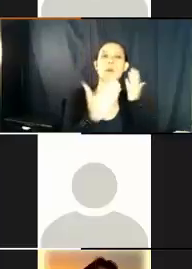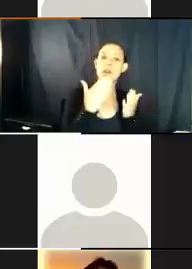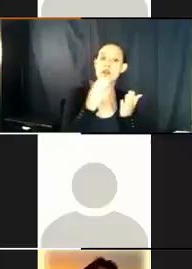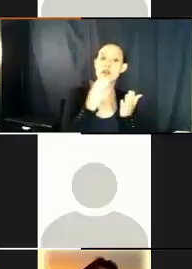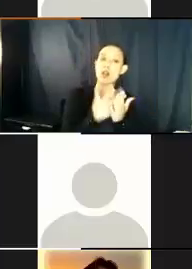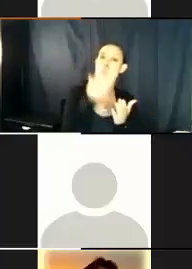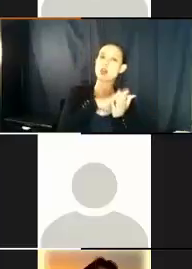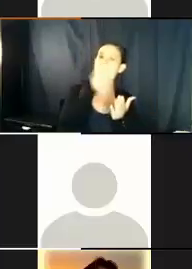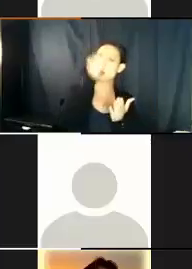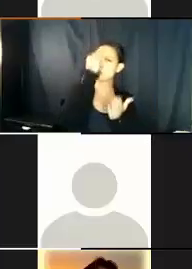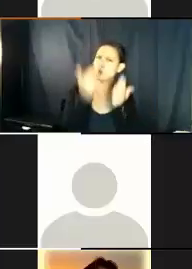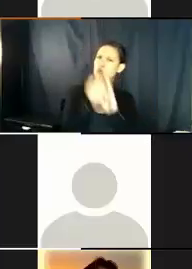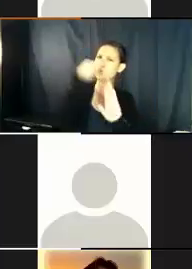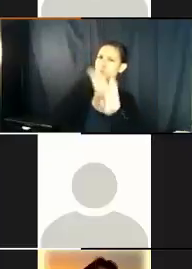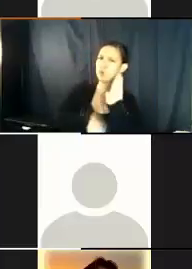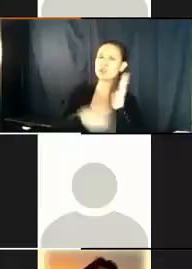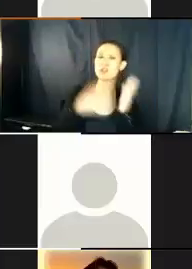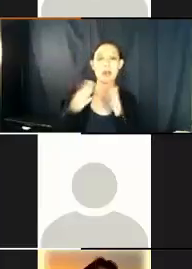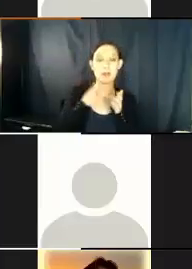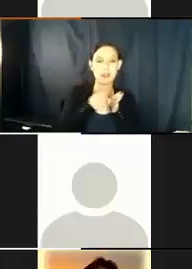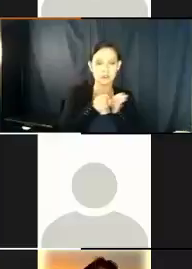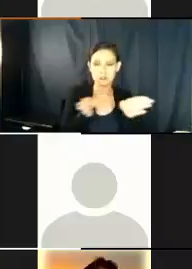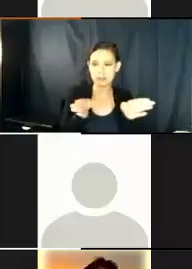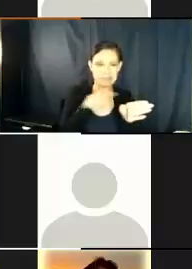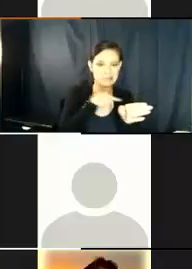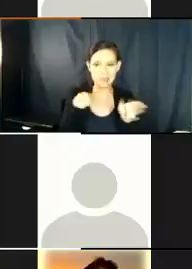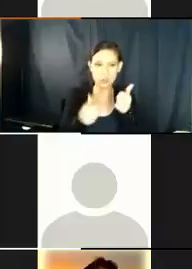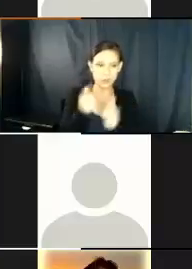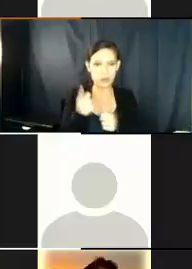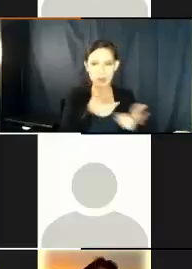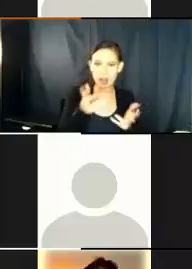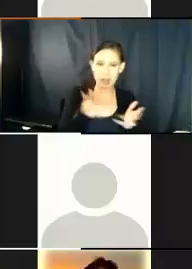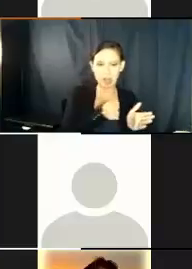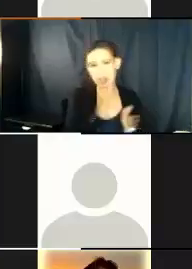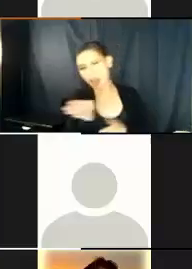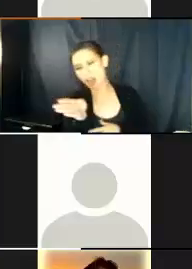So they might hit a detour or a wrong turn but it may be a wrong turn that helps them